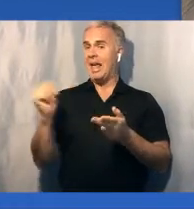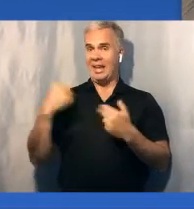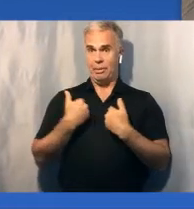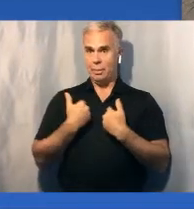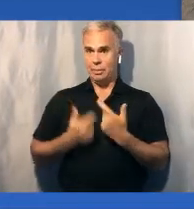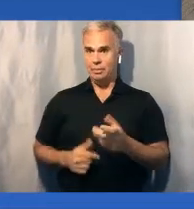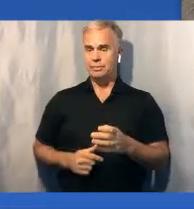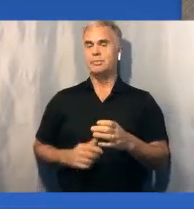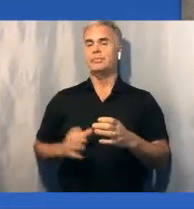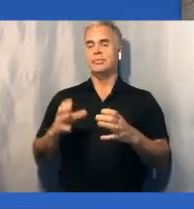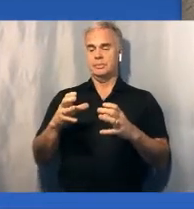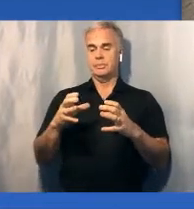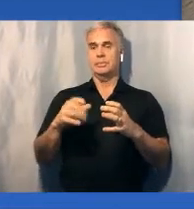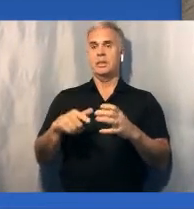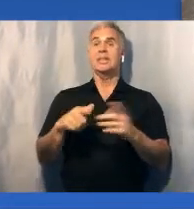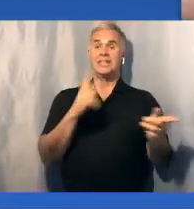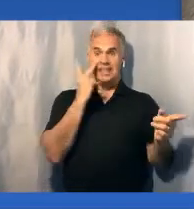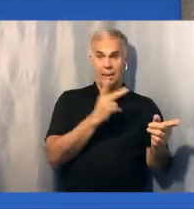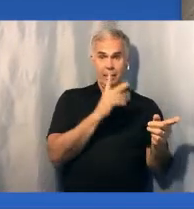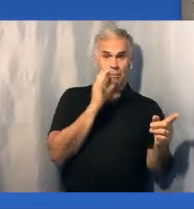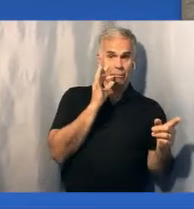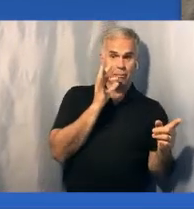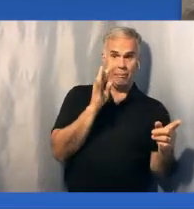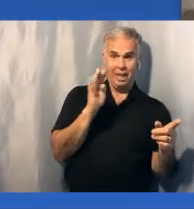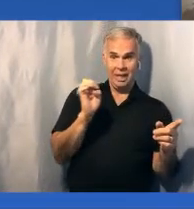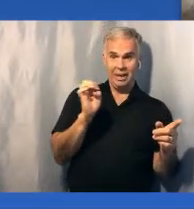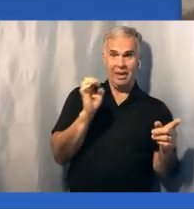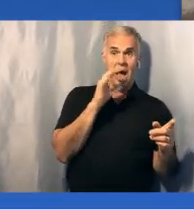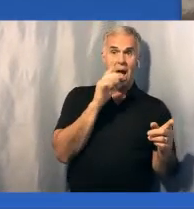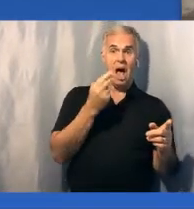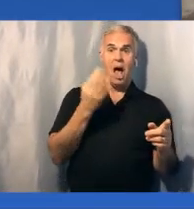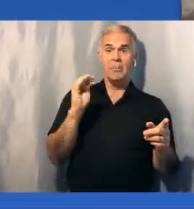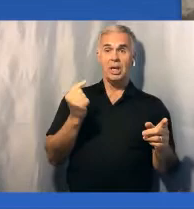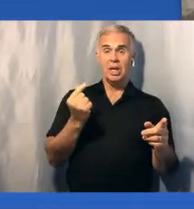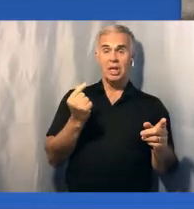can weigh nearly four pounds. So here's the ostrich egg.